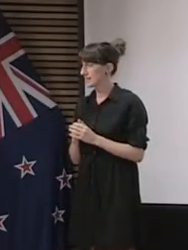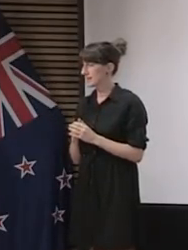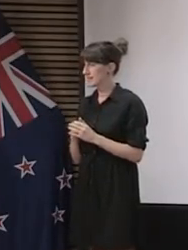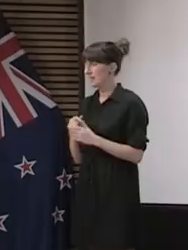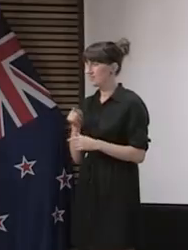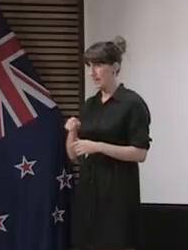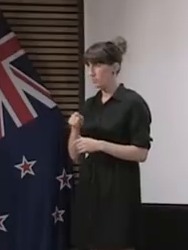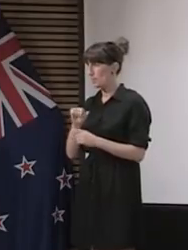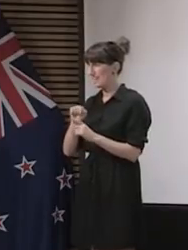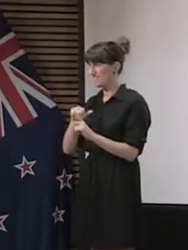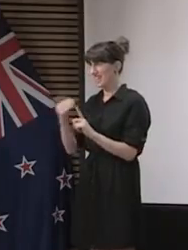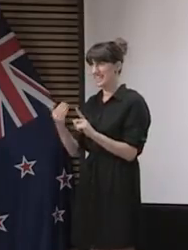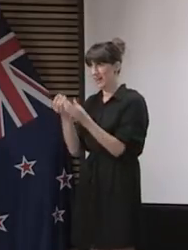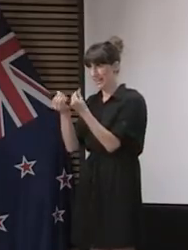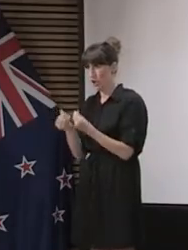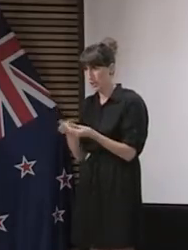Thatwas not the basis of thedecision.